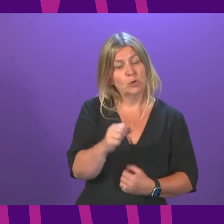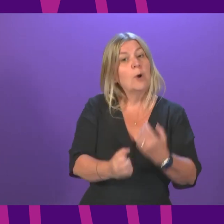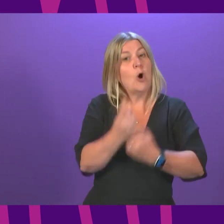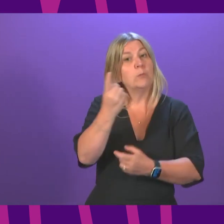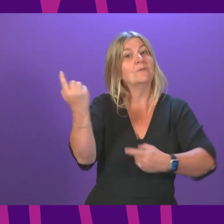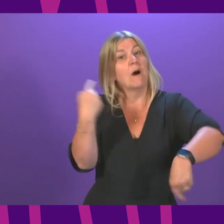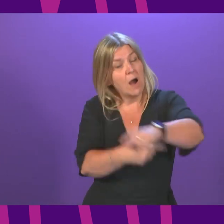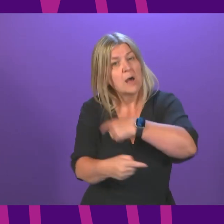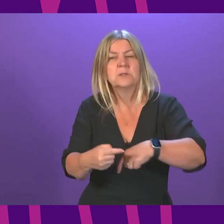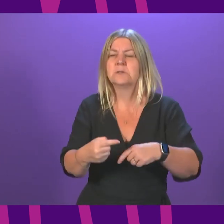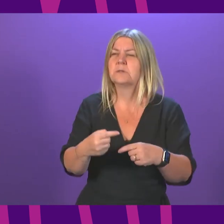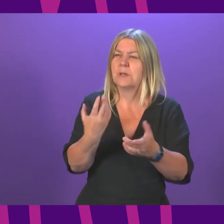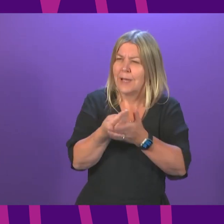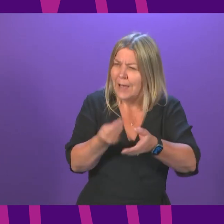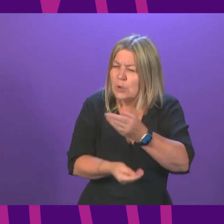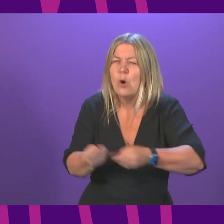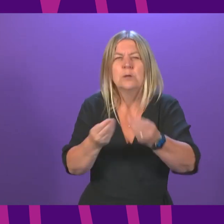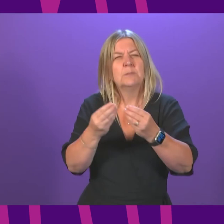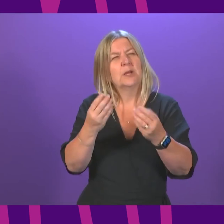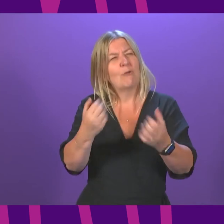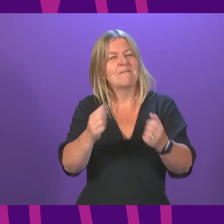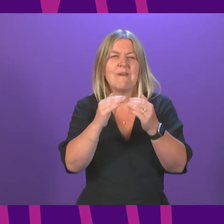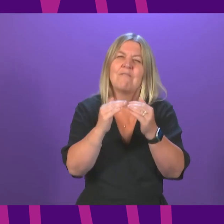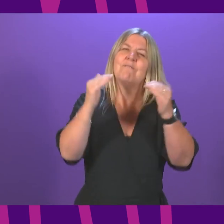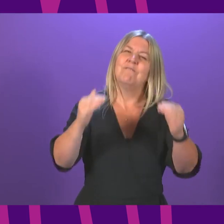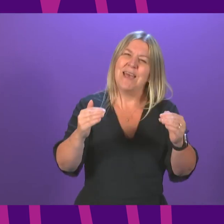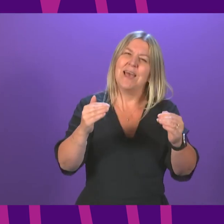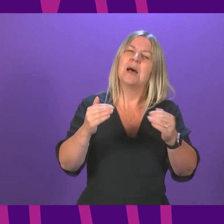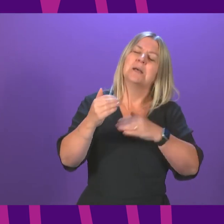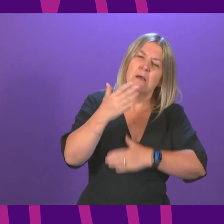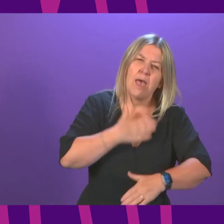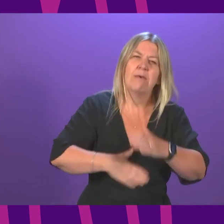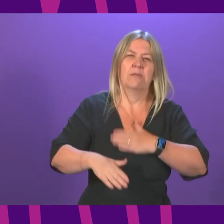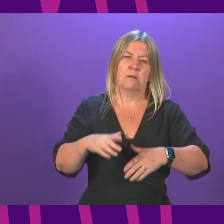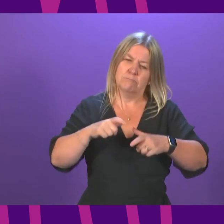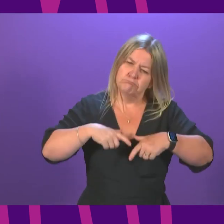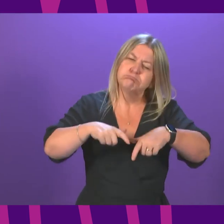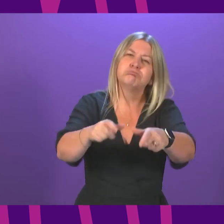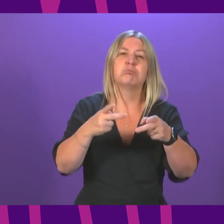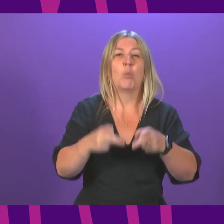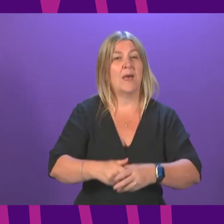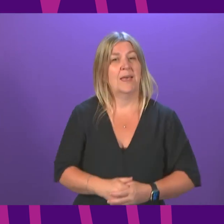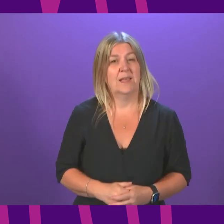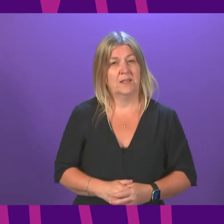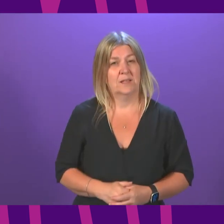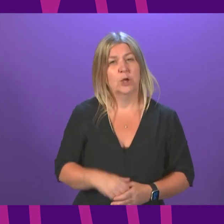need to be extended to be extended. The bill is not about introducing anything new, so